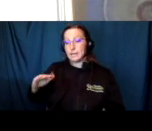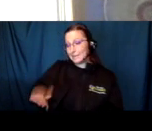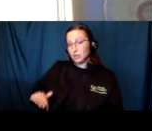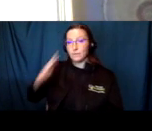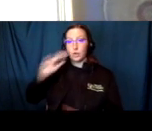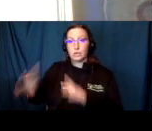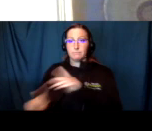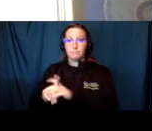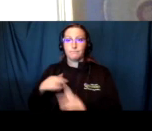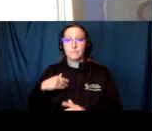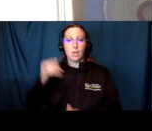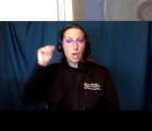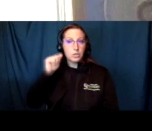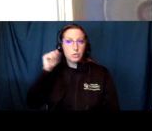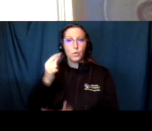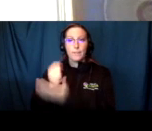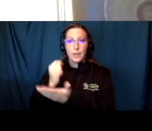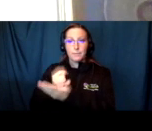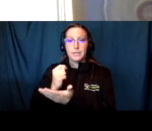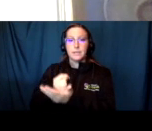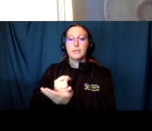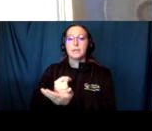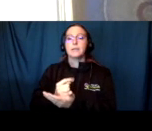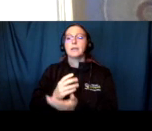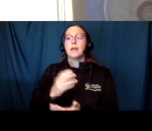we talked about um we just ways to sample